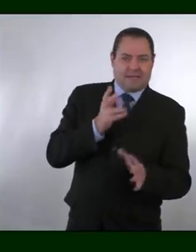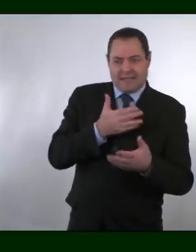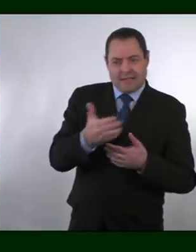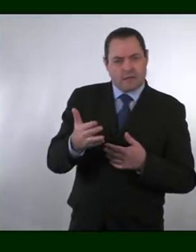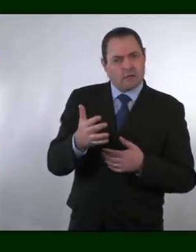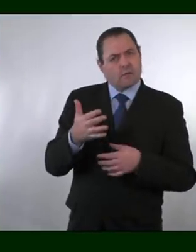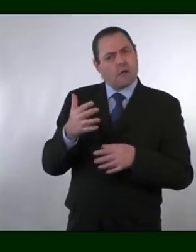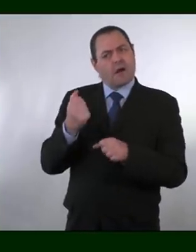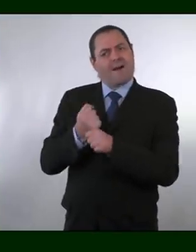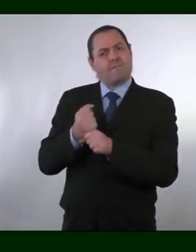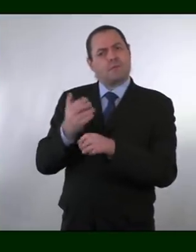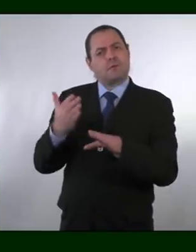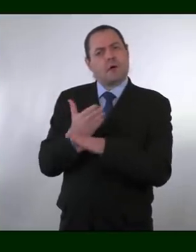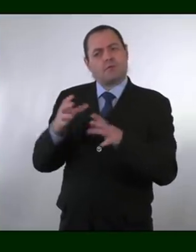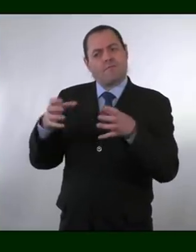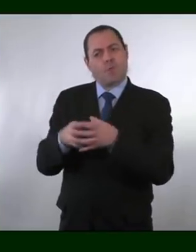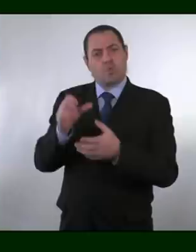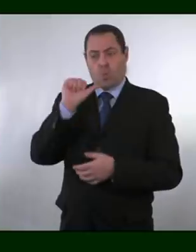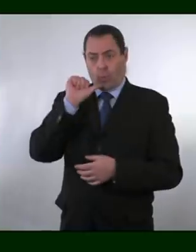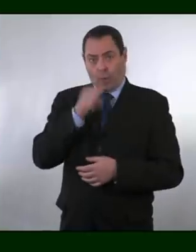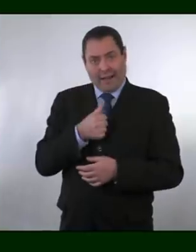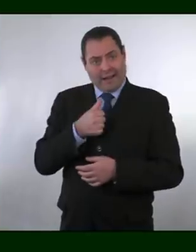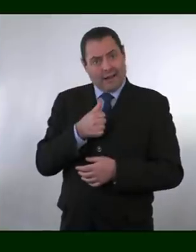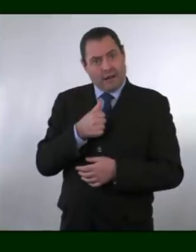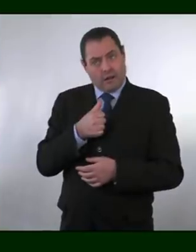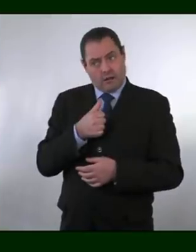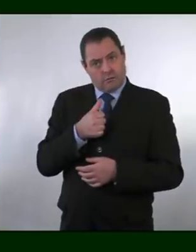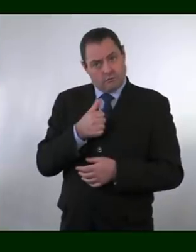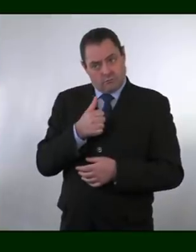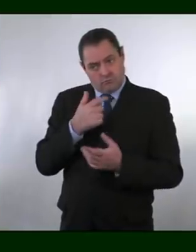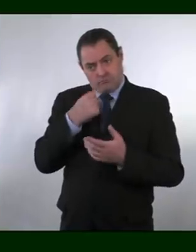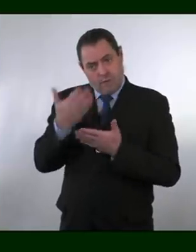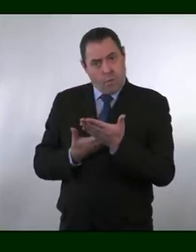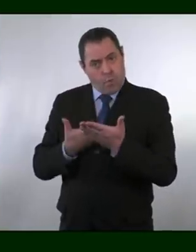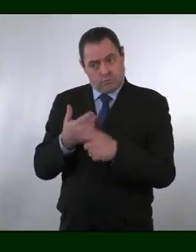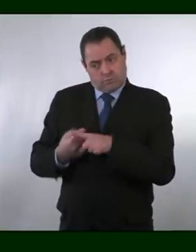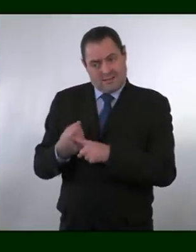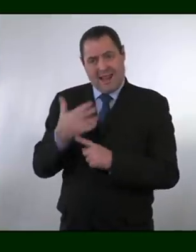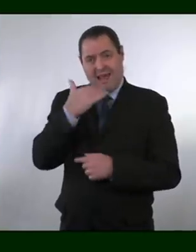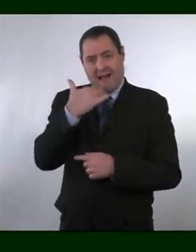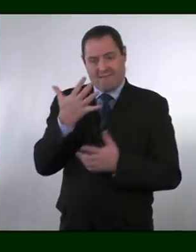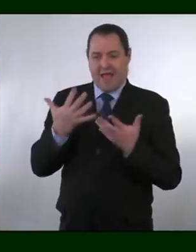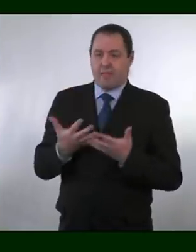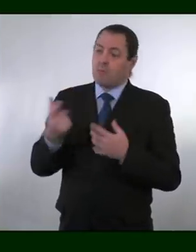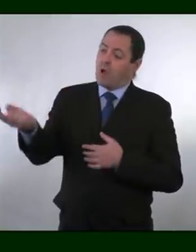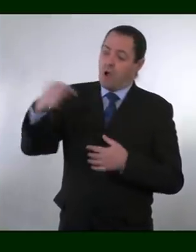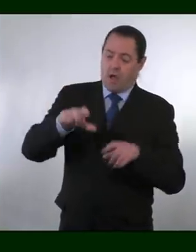in time for a testing regime to replace the current quarantine arrangements as we come out